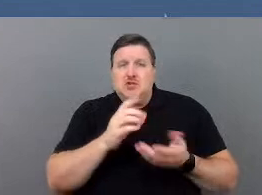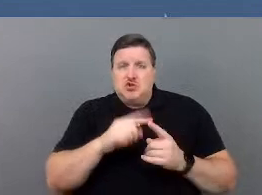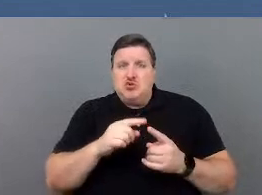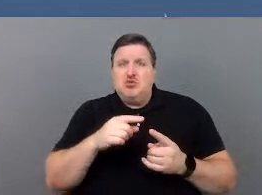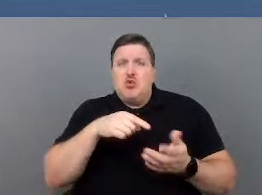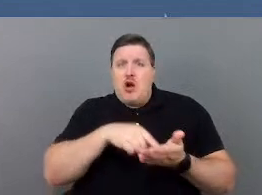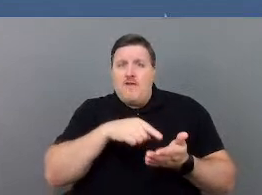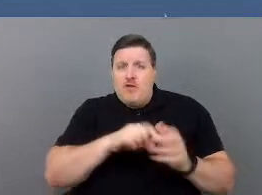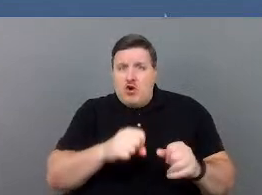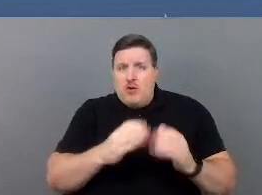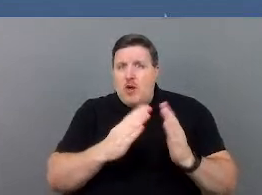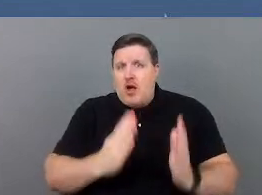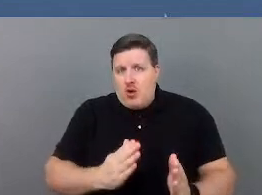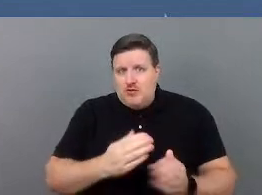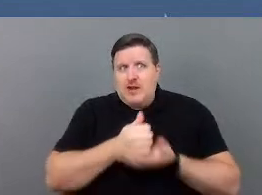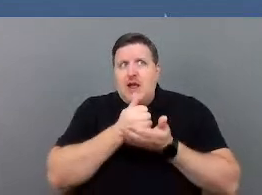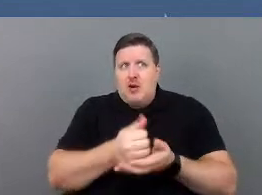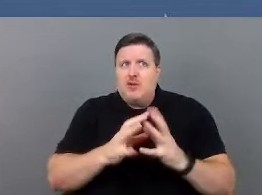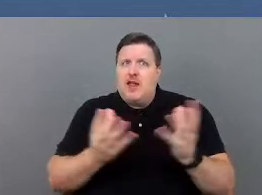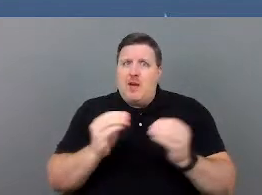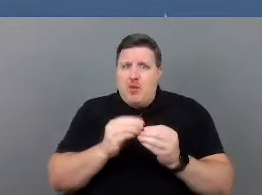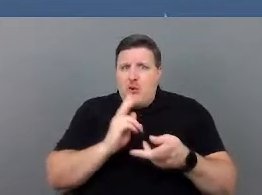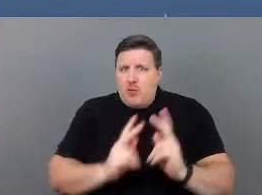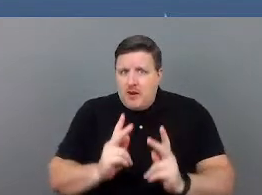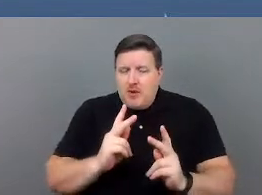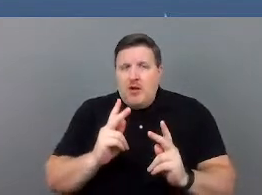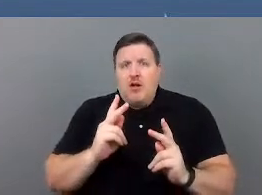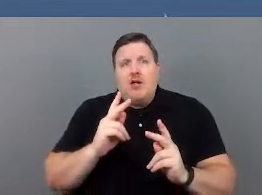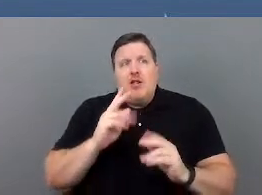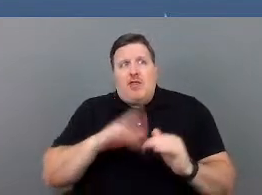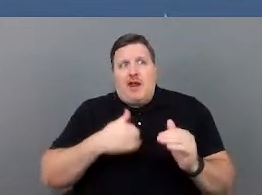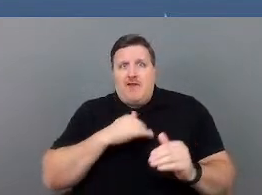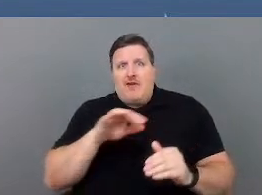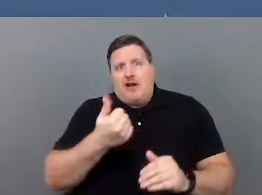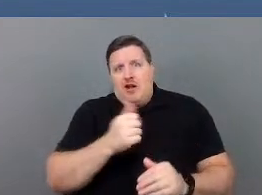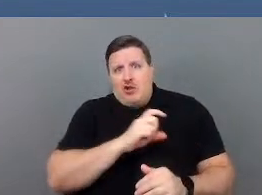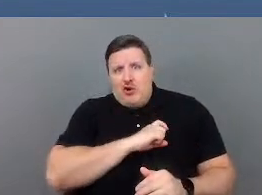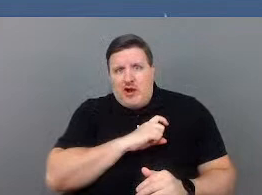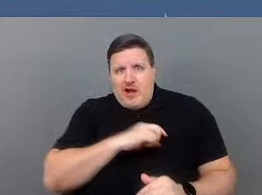YOU KNOW, I SAW IN THE PAPER THAT THE PUBLIC HOUSING AUTHORITY IS GOING TO BUILD 84 MORE AFFORDABLE HOUSING